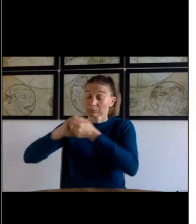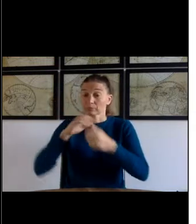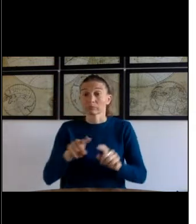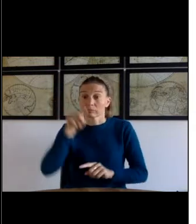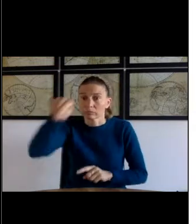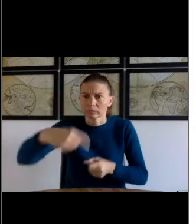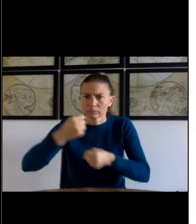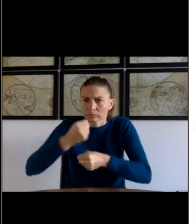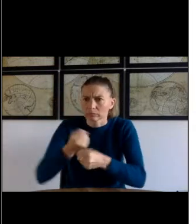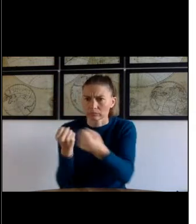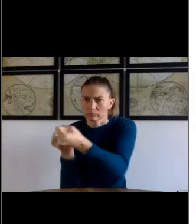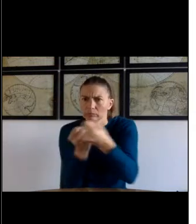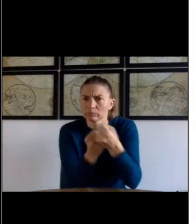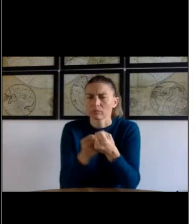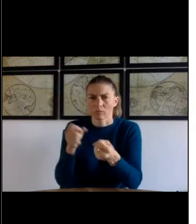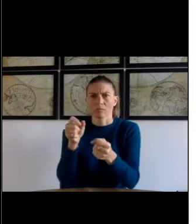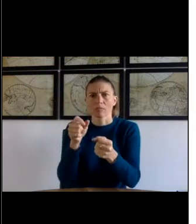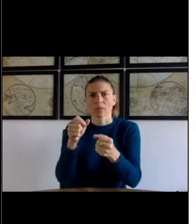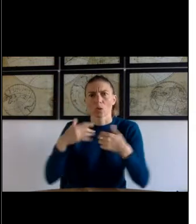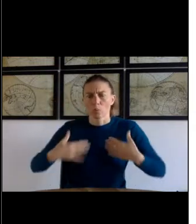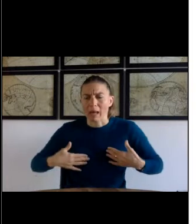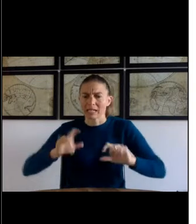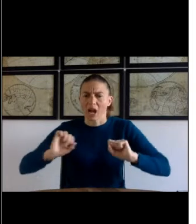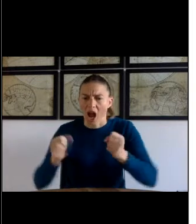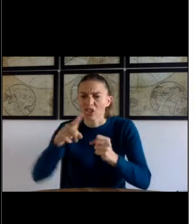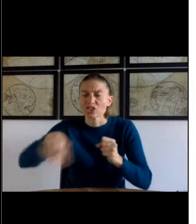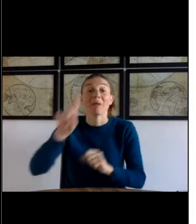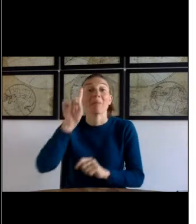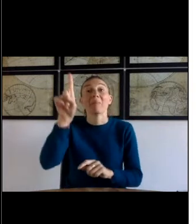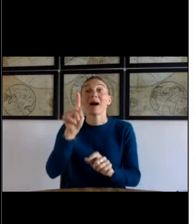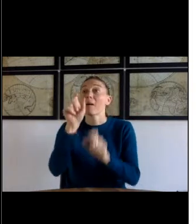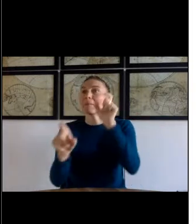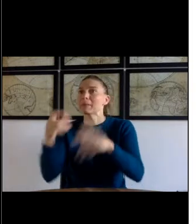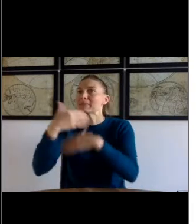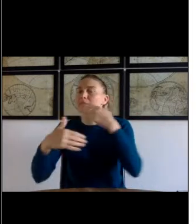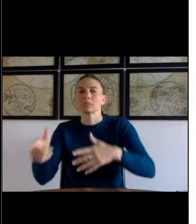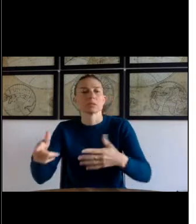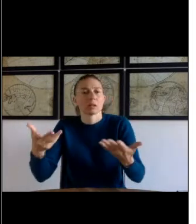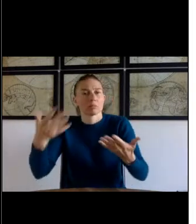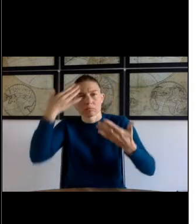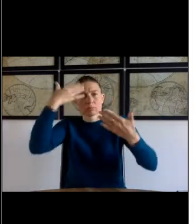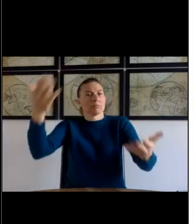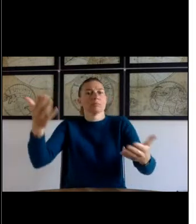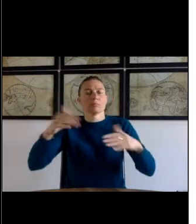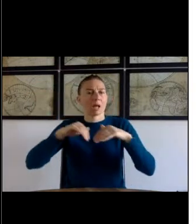Within the consortia, DPOs are partnering equally with NGOs